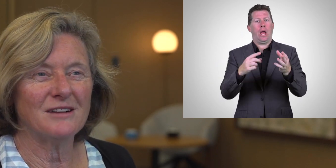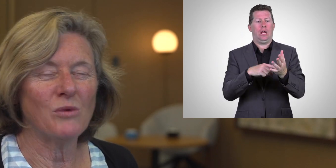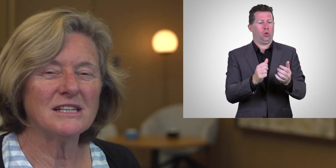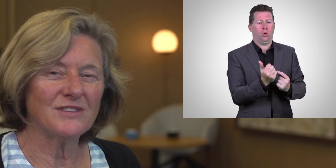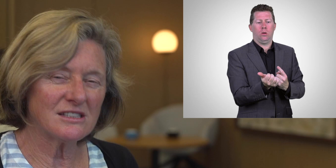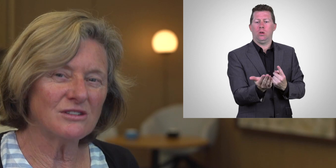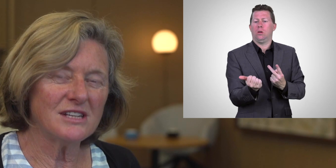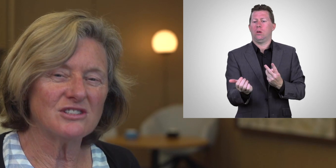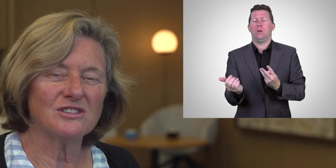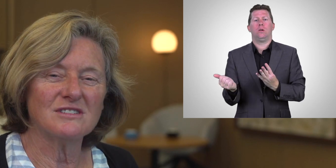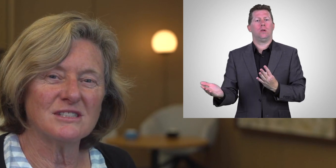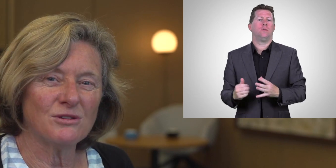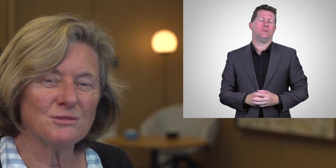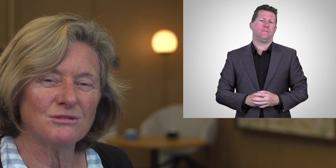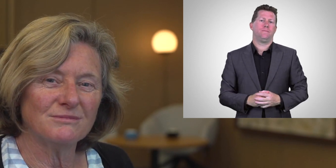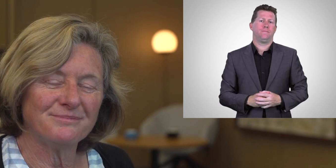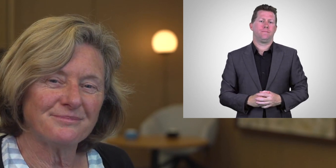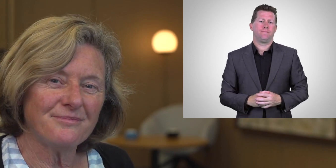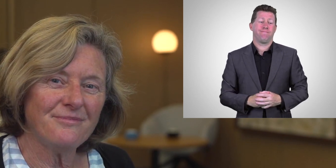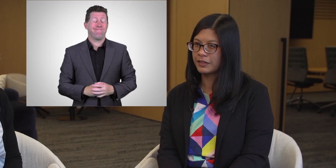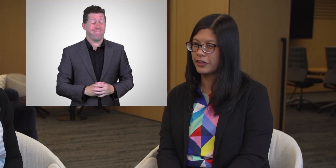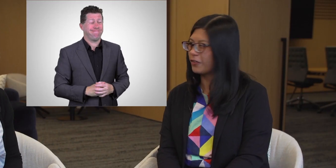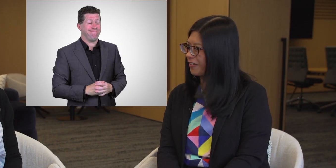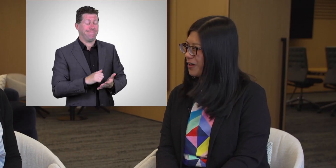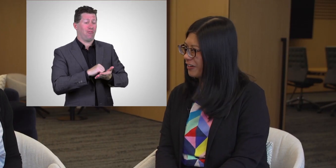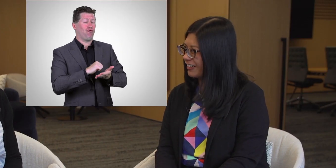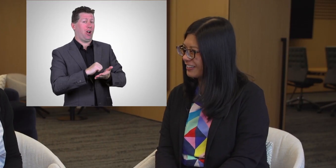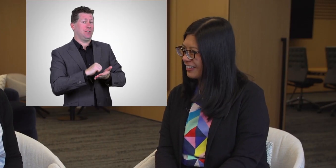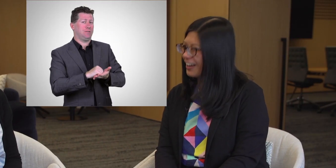ways of excluding students as possible. JOANNA: You're quite right Mary,